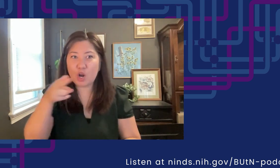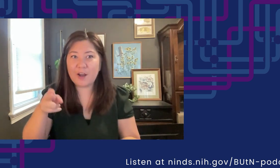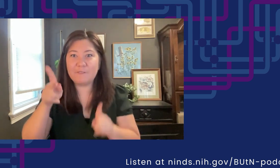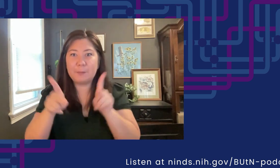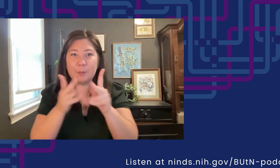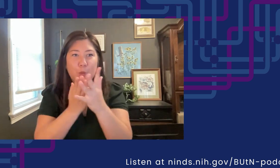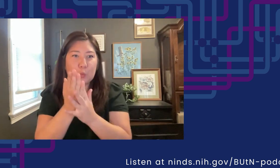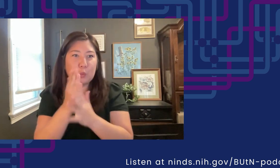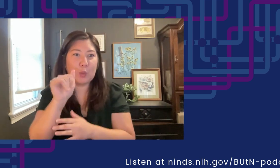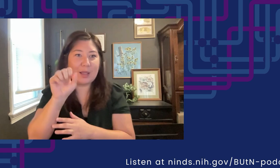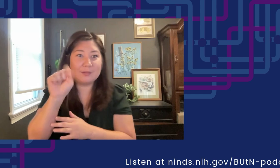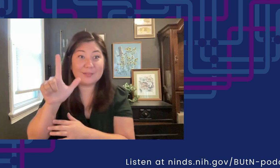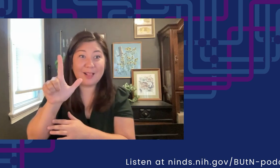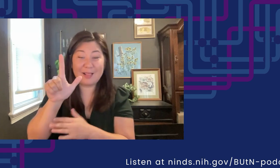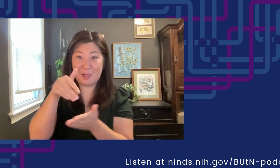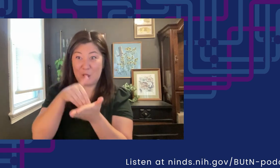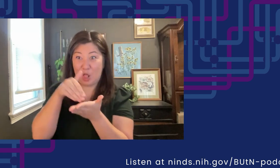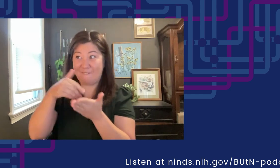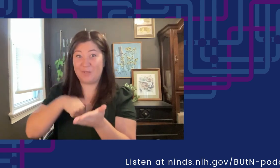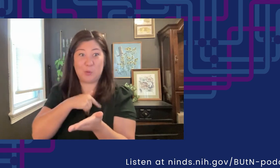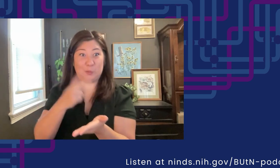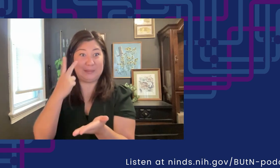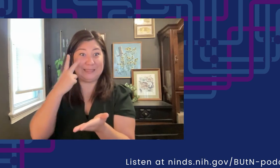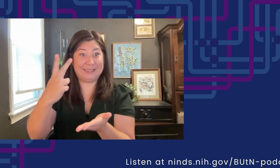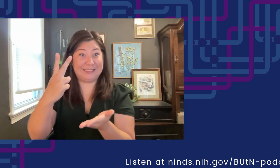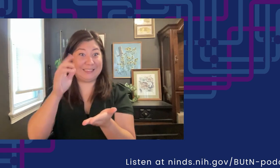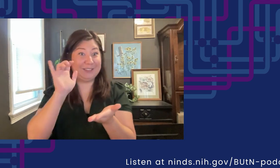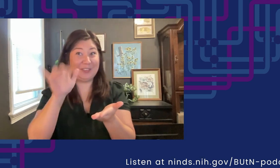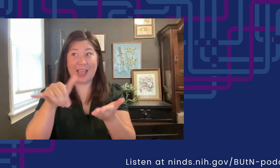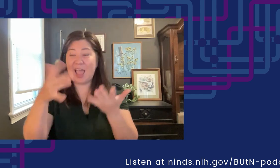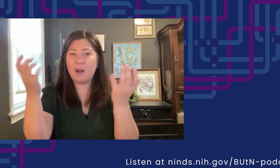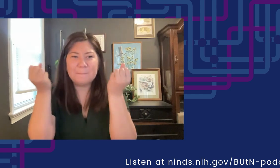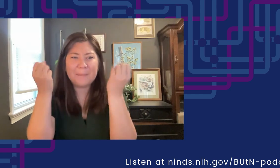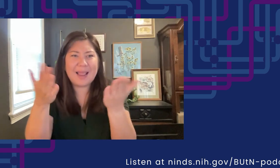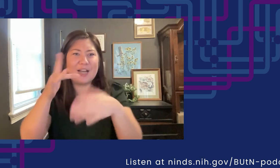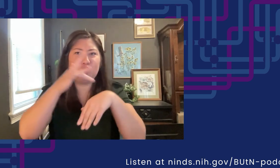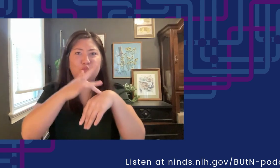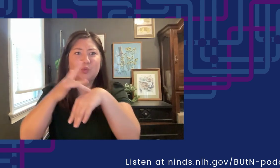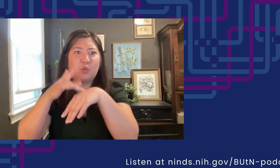through ASL (American Sign Language). Oftentimes you'll see that many resources don't have captioning or